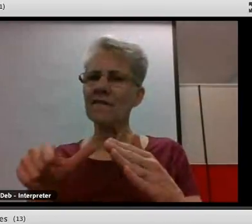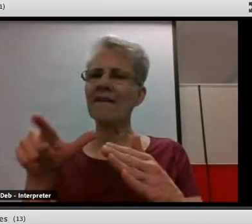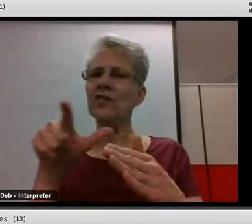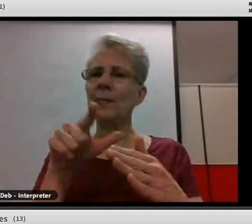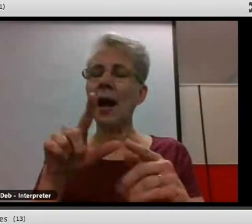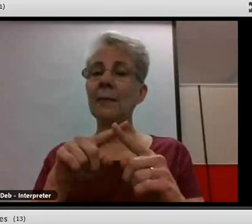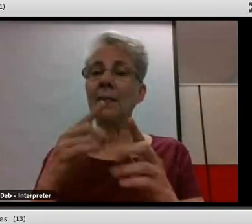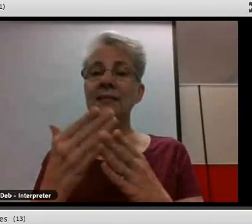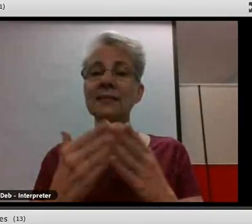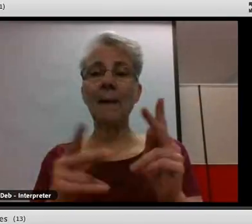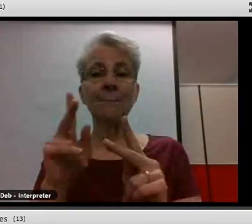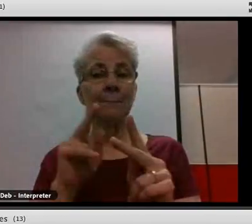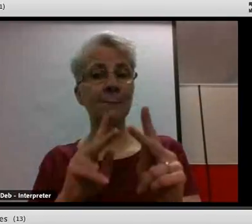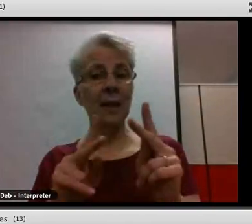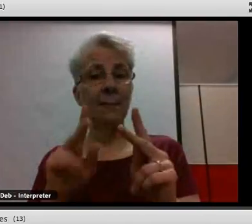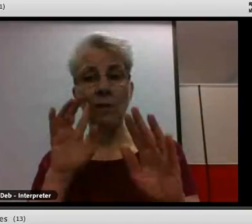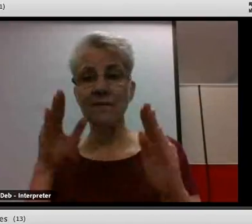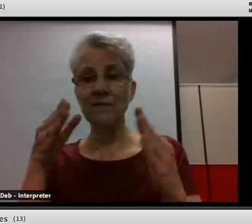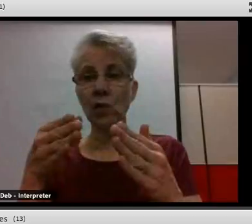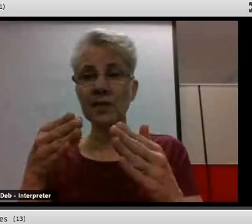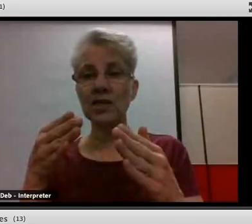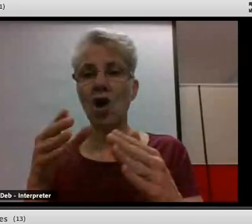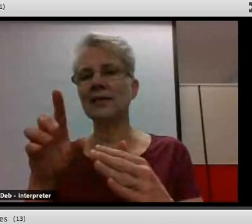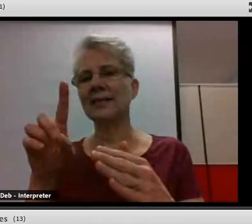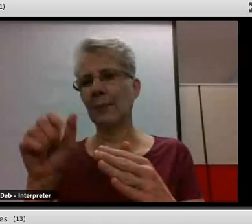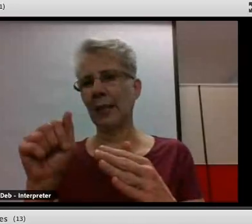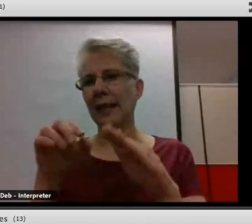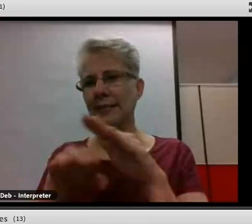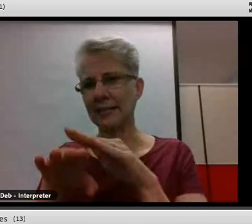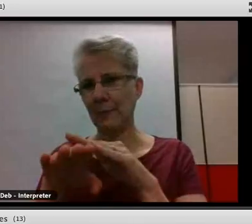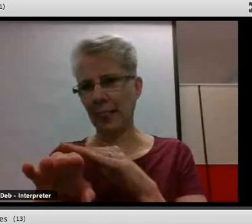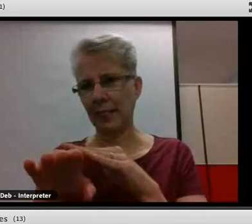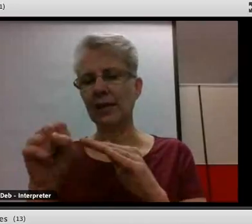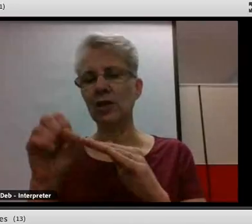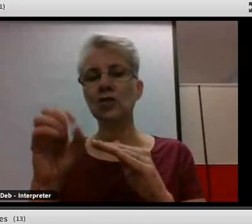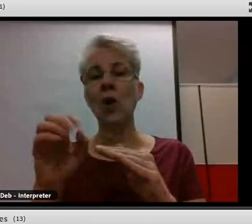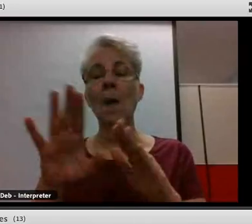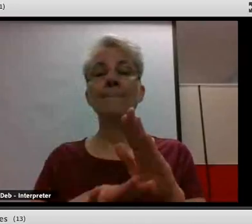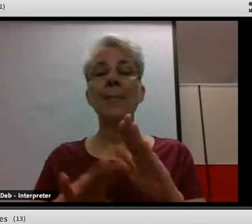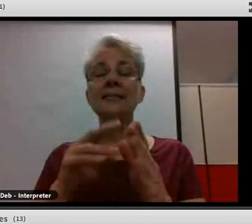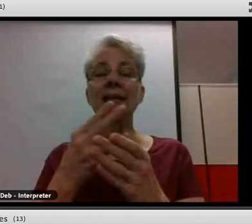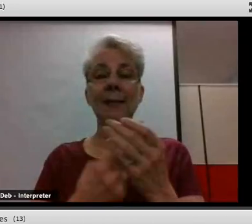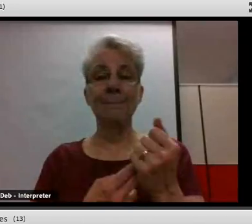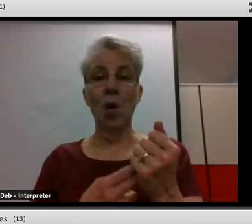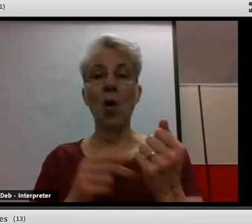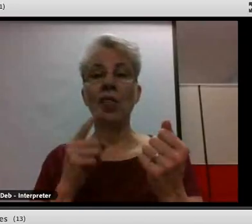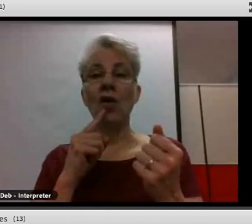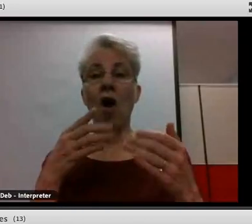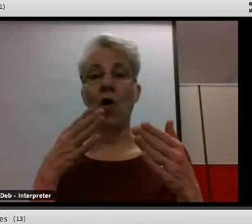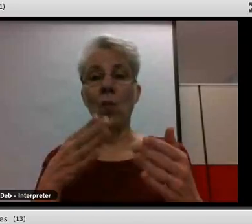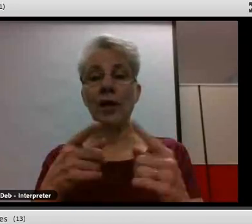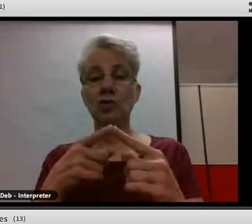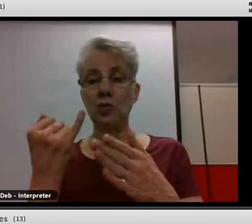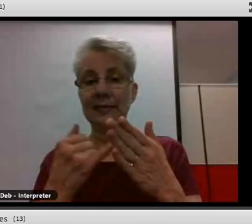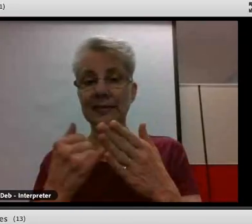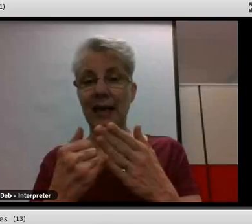But on the other hand, technology comes out so fast, it's often overlooked. "Oh, here is the new Flash thing that does blah, blah, blah."